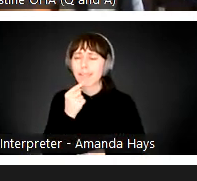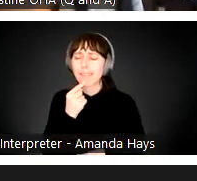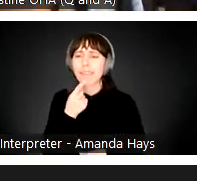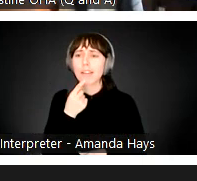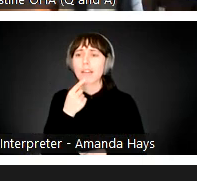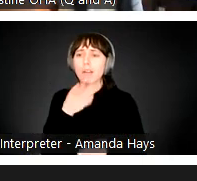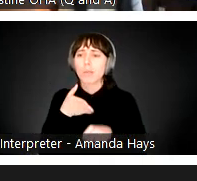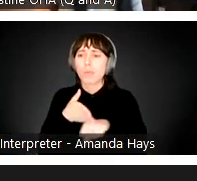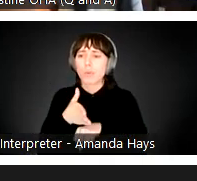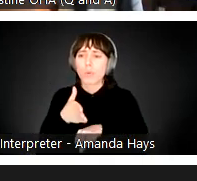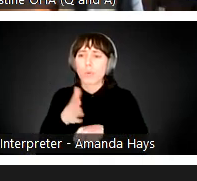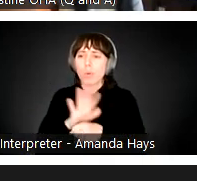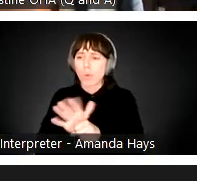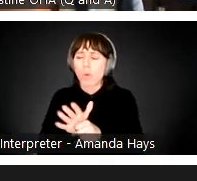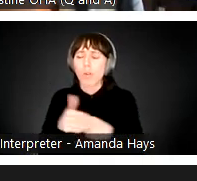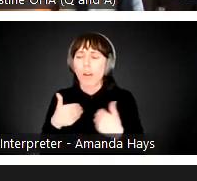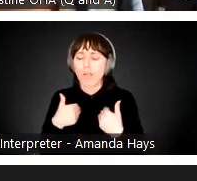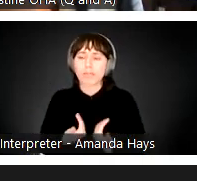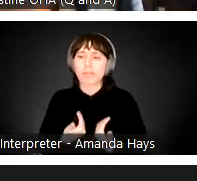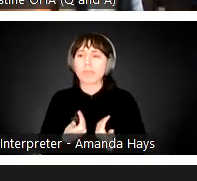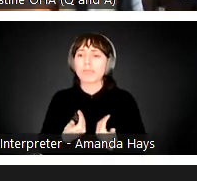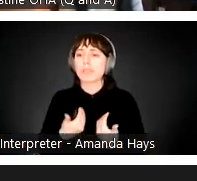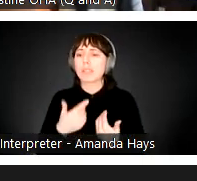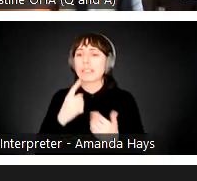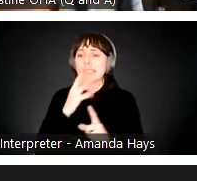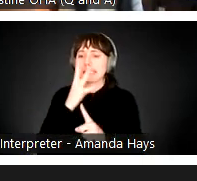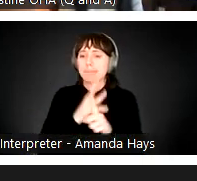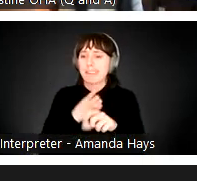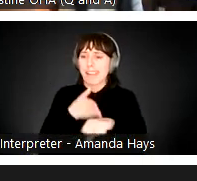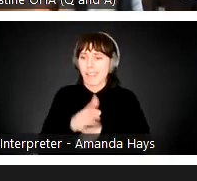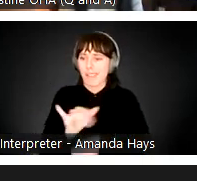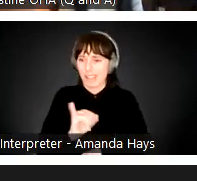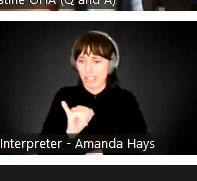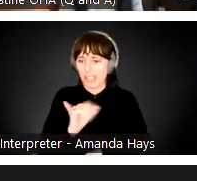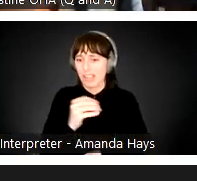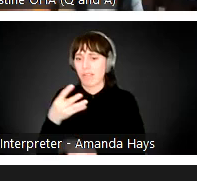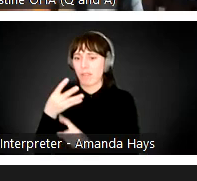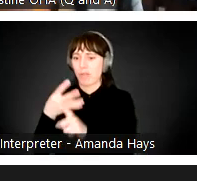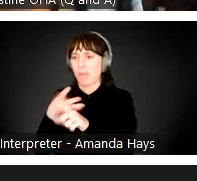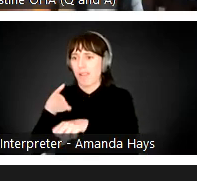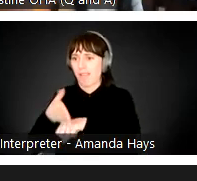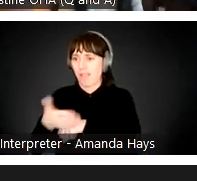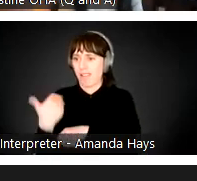six months after their last booster shot? Yeah, and that's such an important